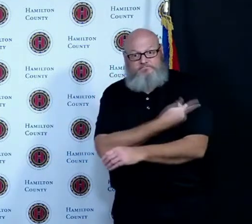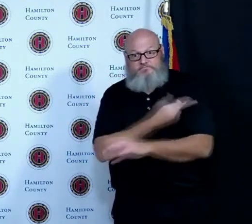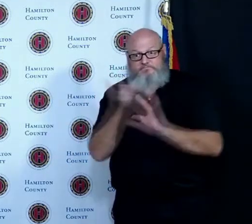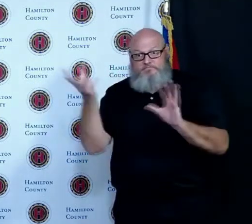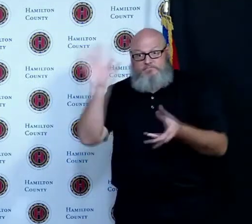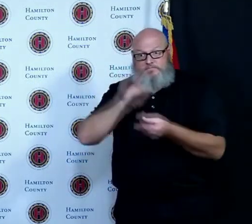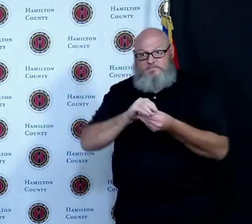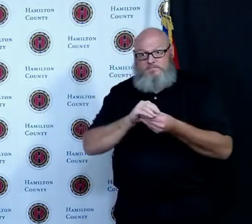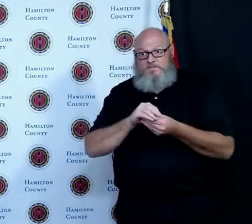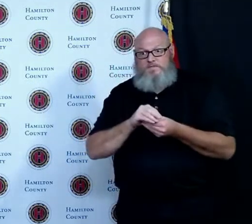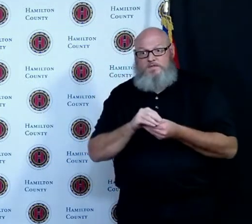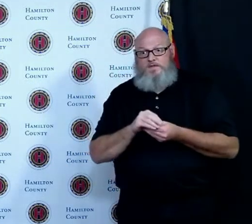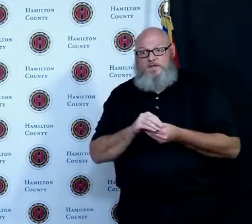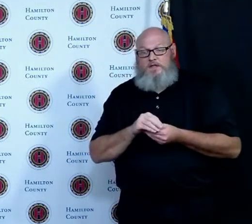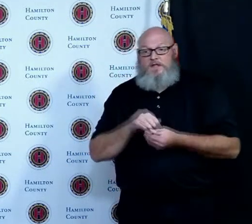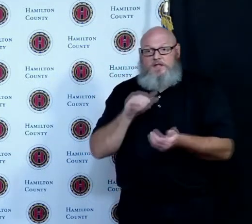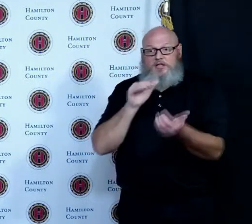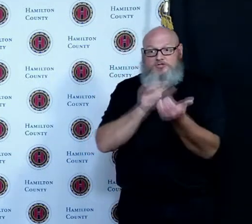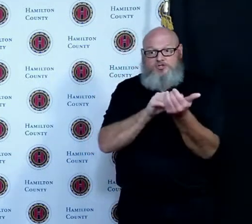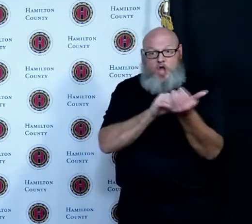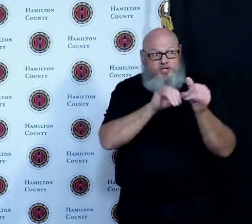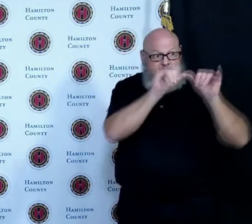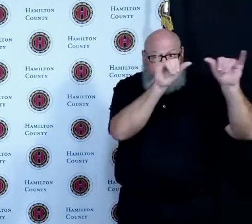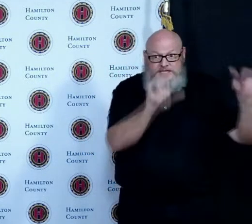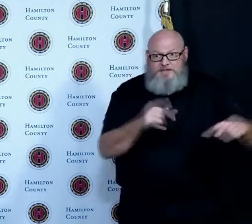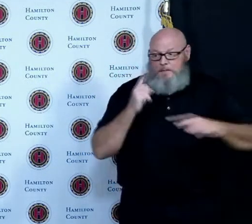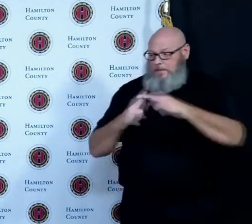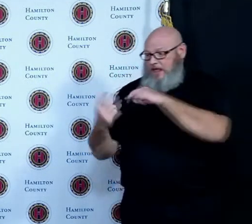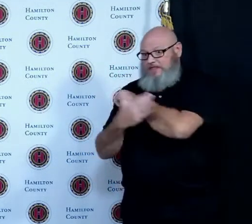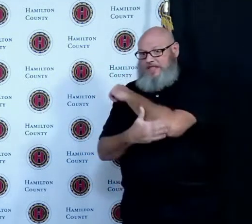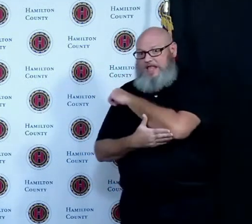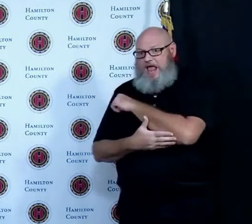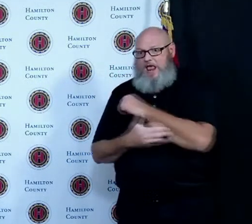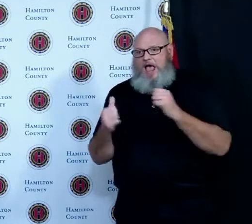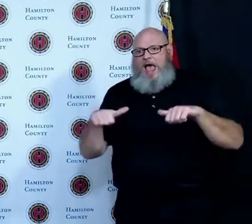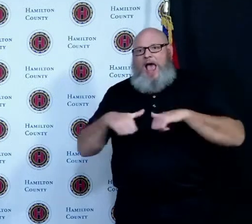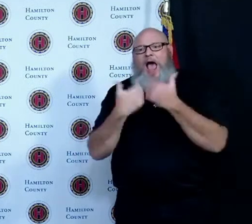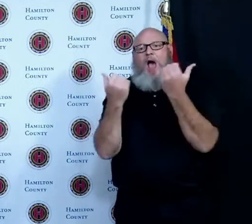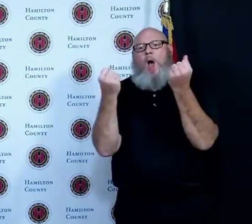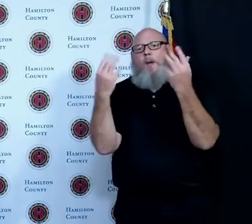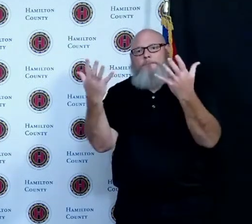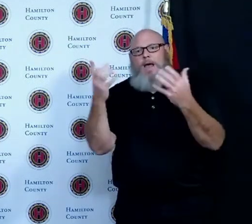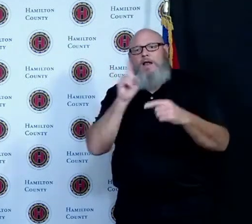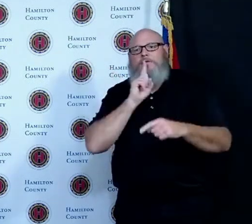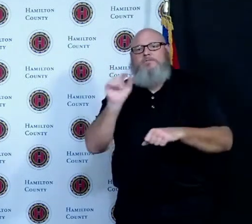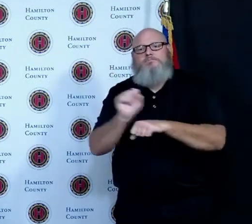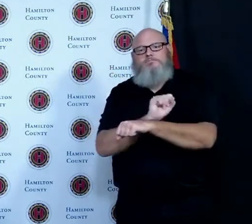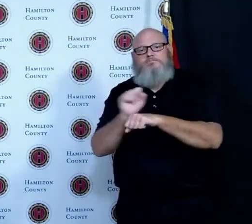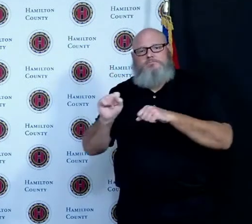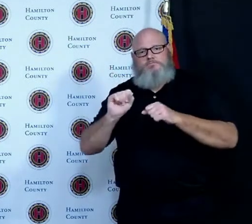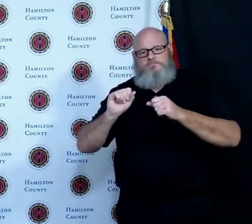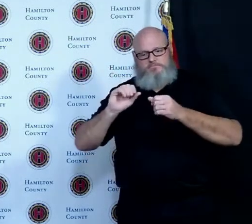plus the county and how many have been actually distributed I am not aware of a one source for